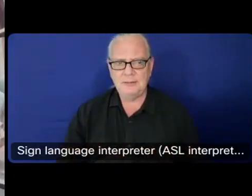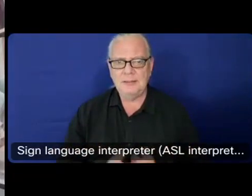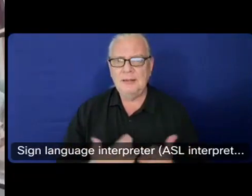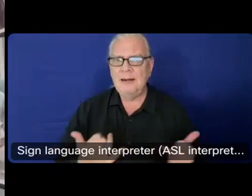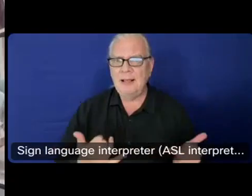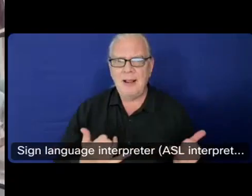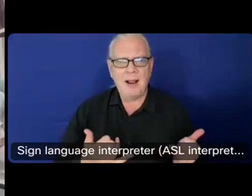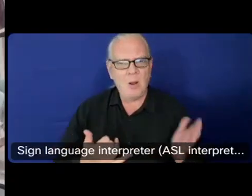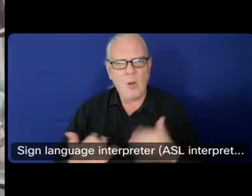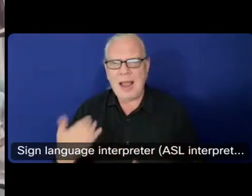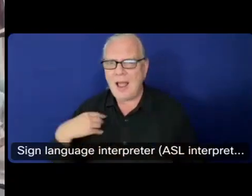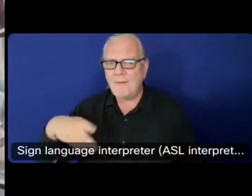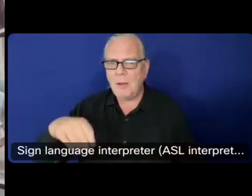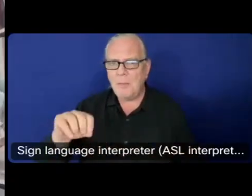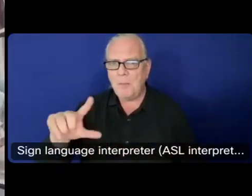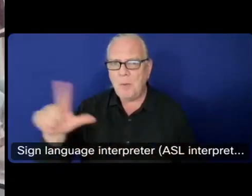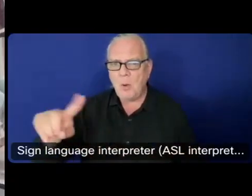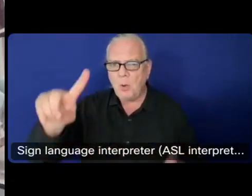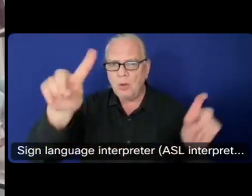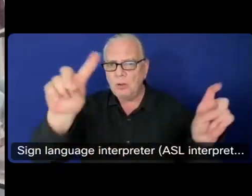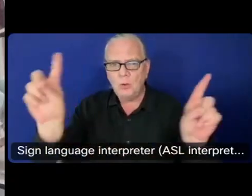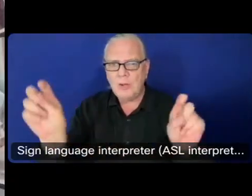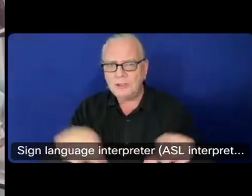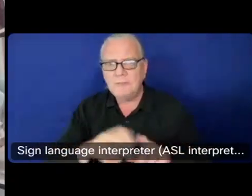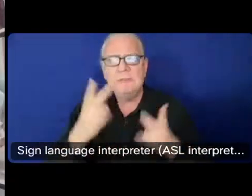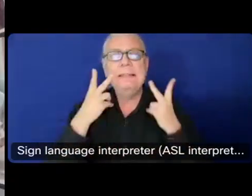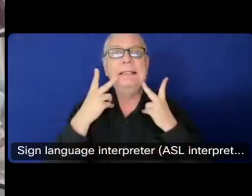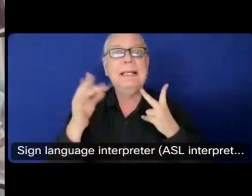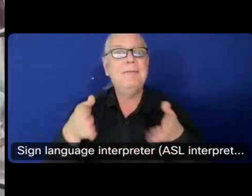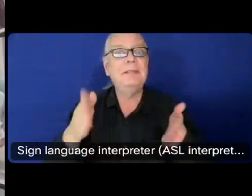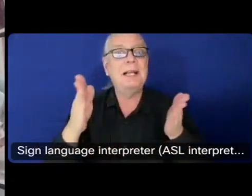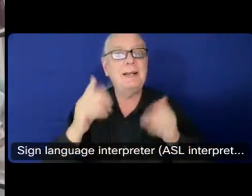poll questions just to see if folks were listening.